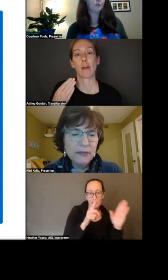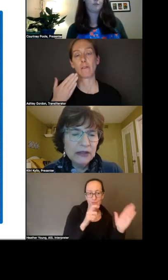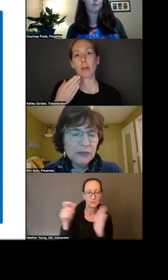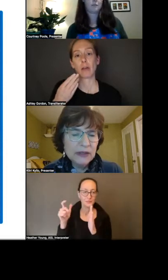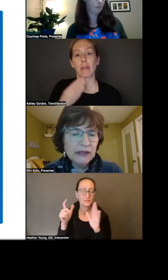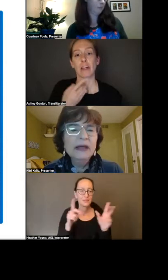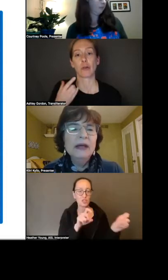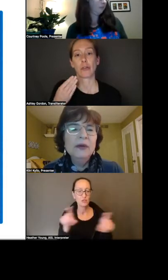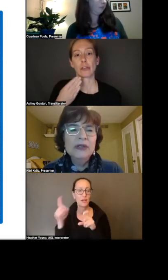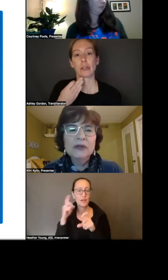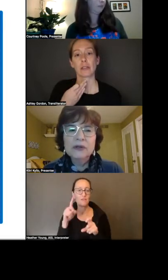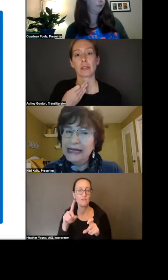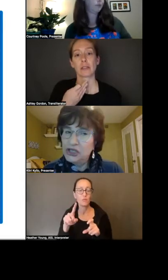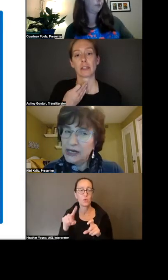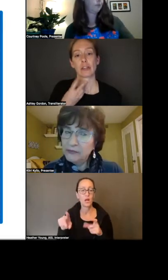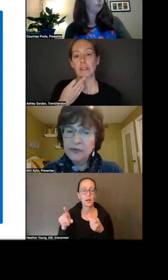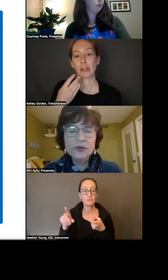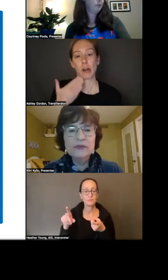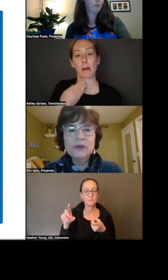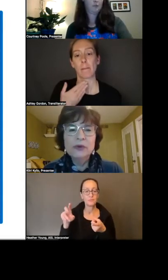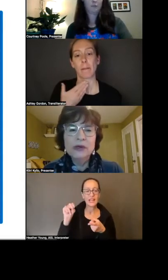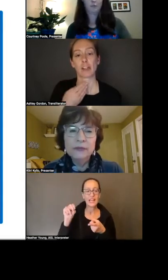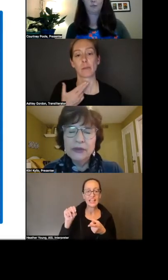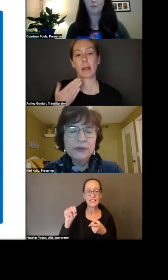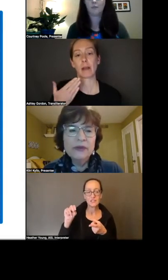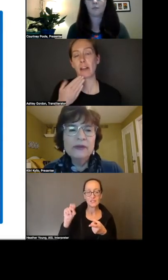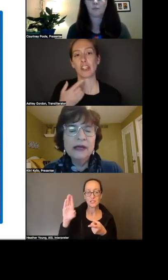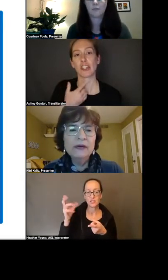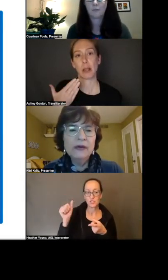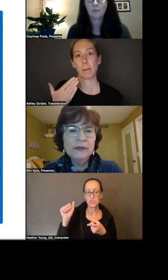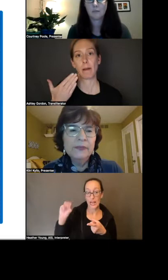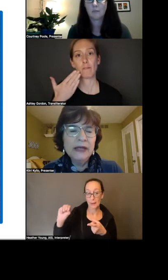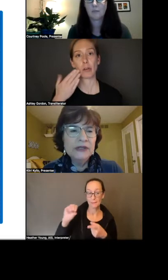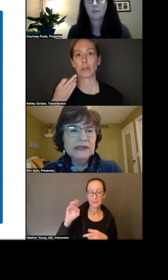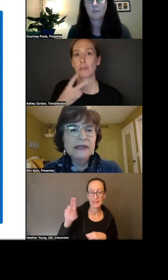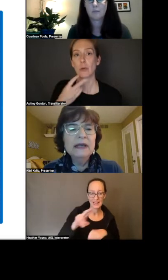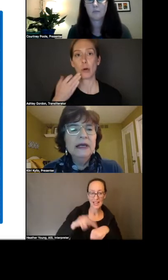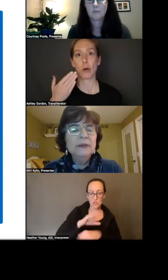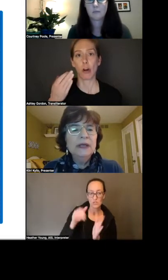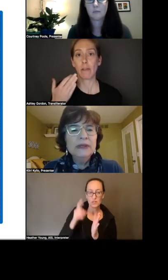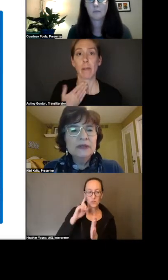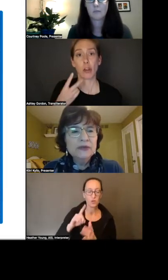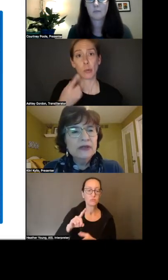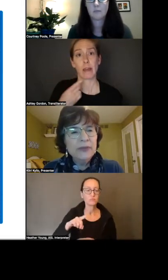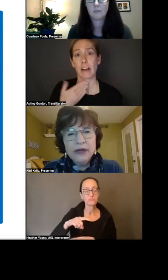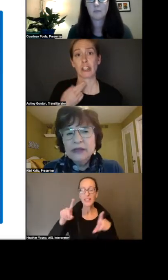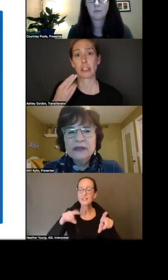and Management, which is called NCHAM, for those of you who are familiar with that agency. But it was a survey of parents